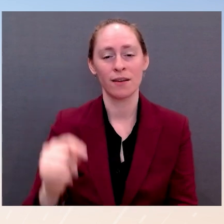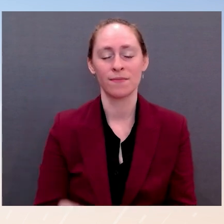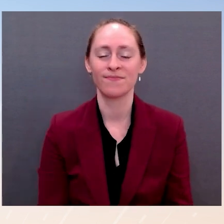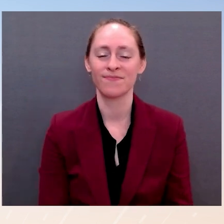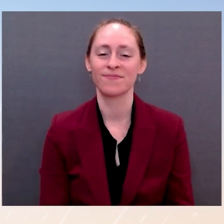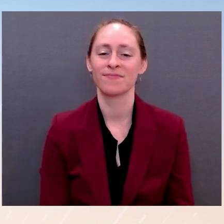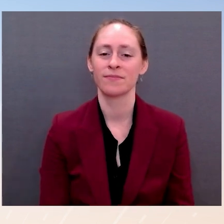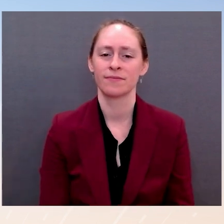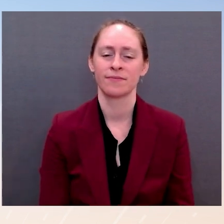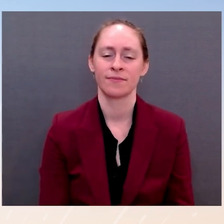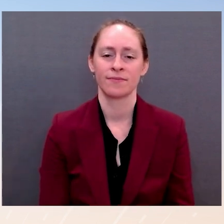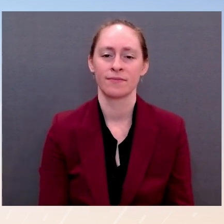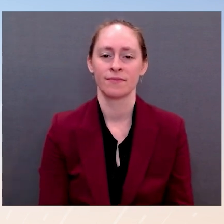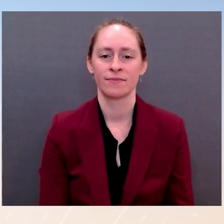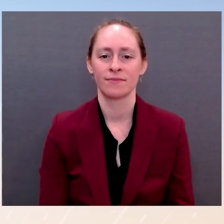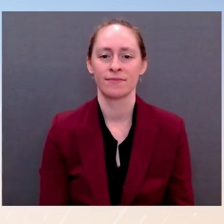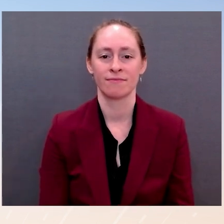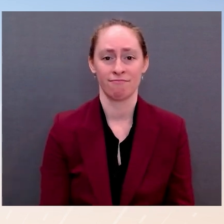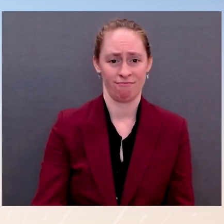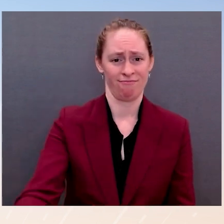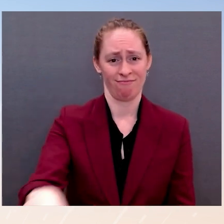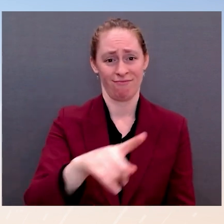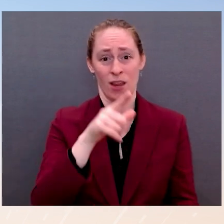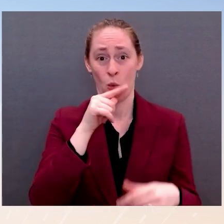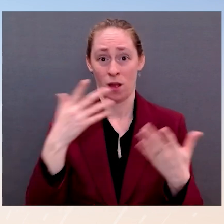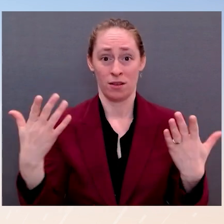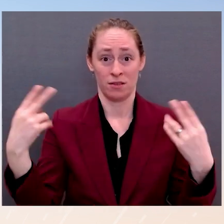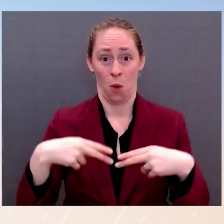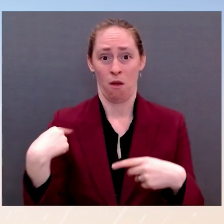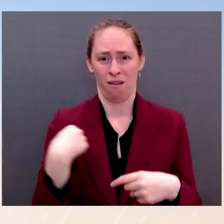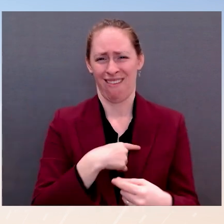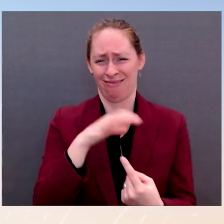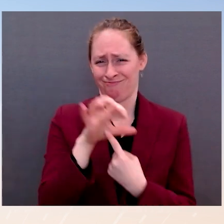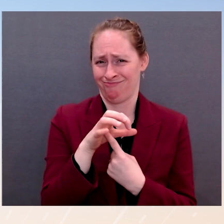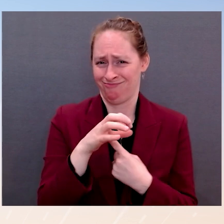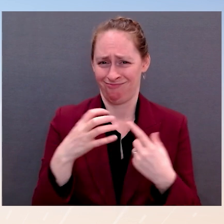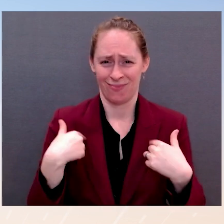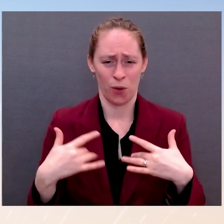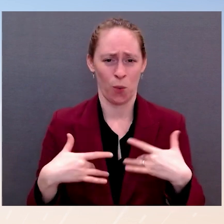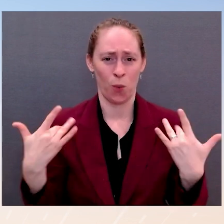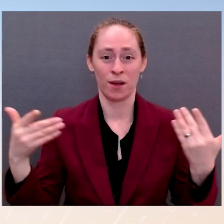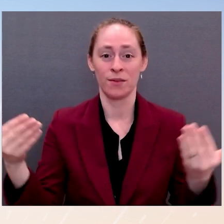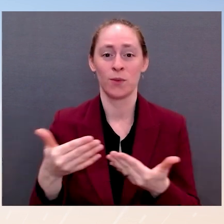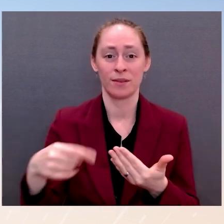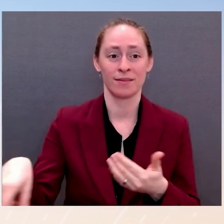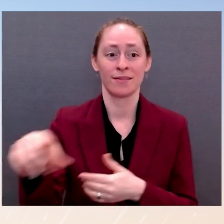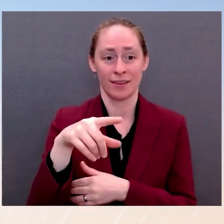We have a powerhouse panel this morning. I'm so pleased to be able to introduce Latoya